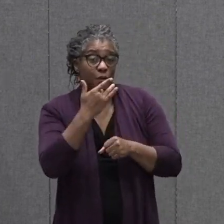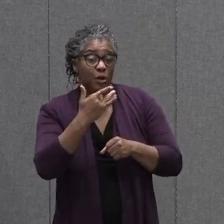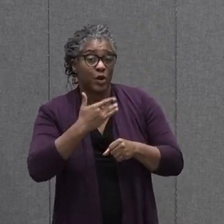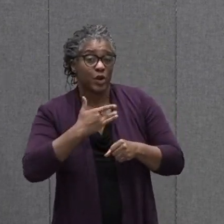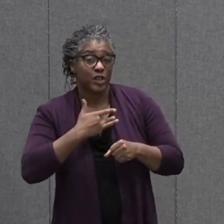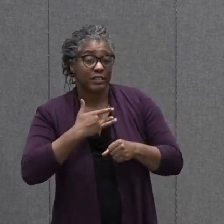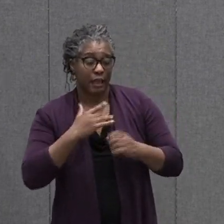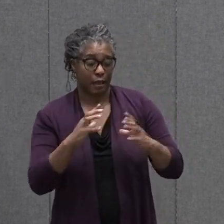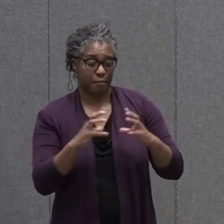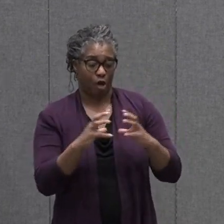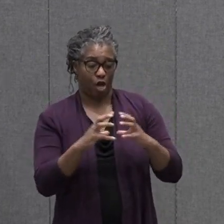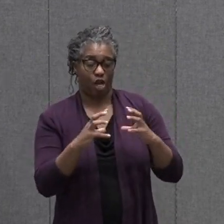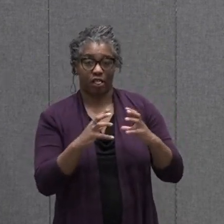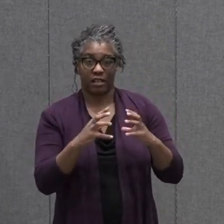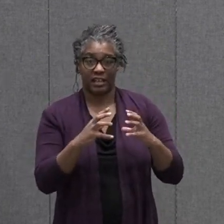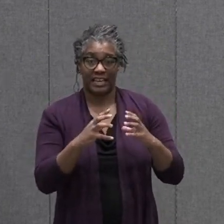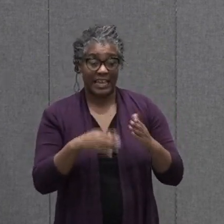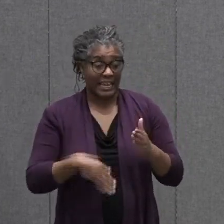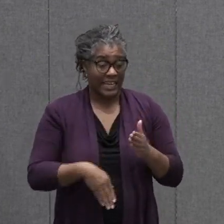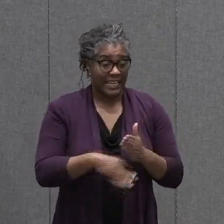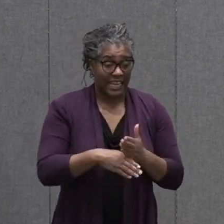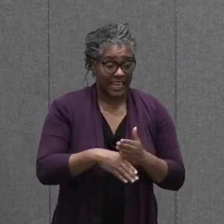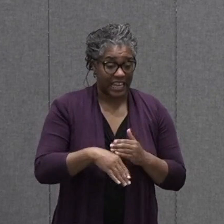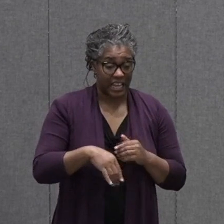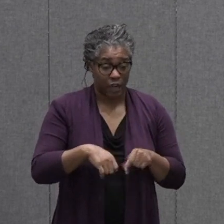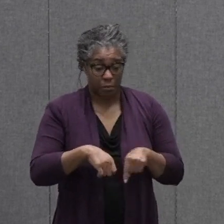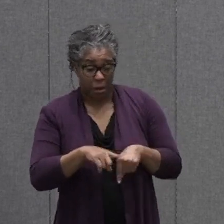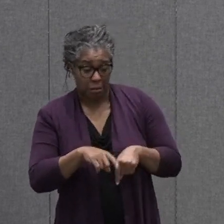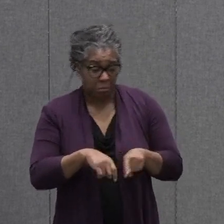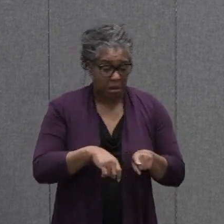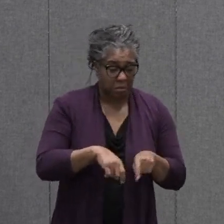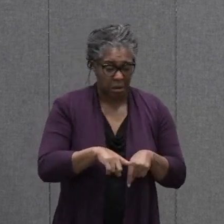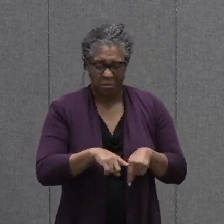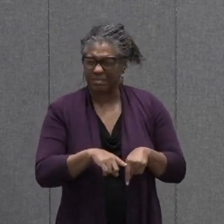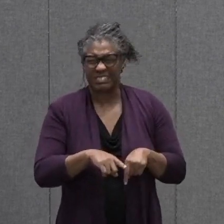But he was kind of good at balancing it on his head.